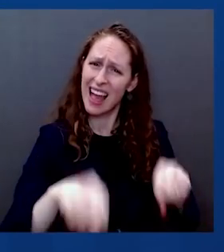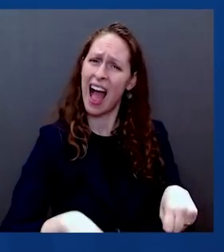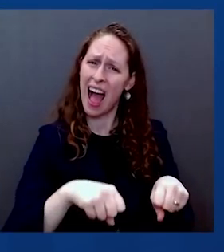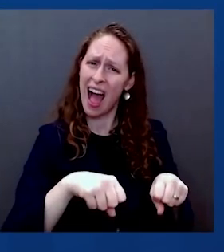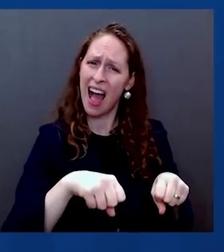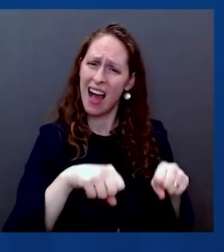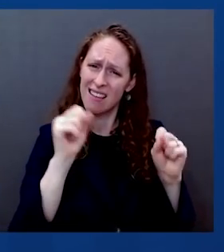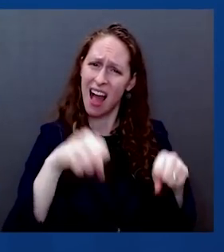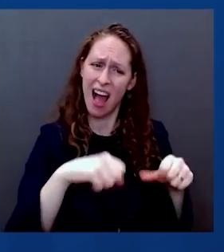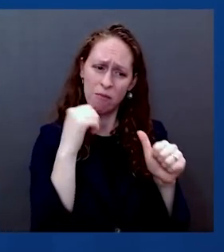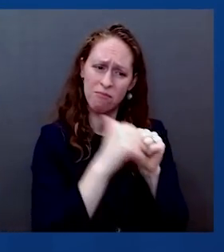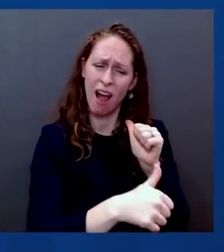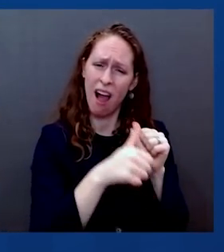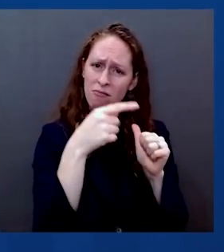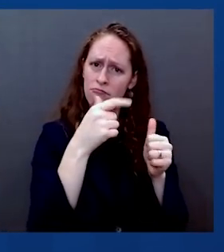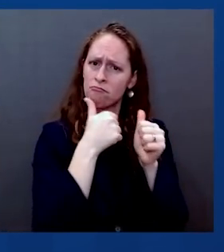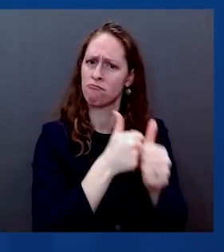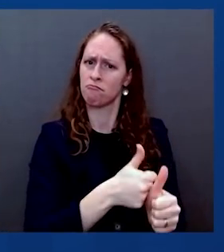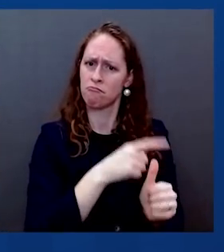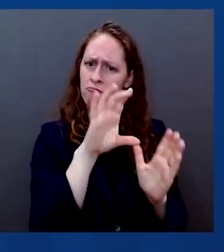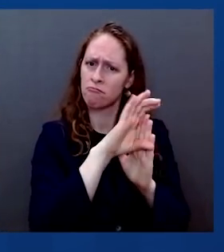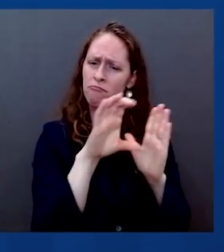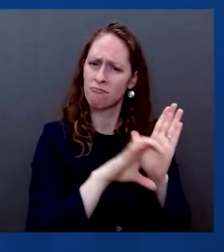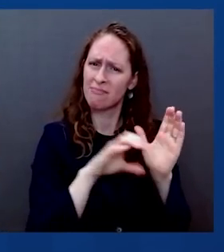the right to unilaterally block legislation.